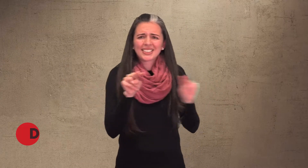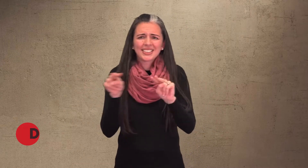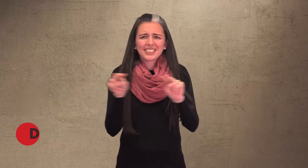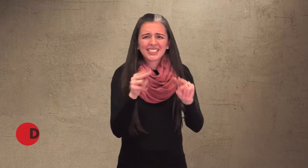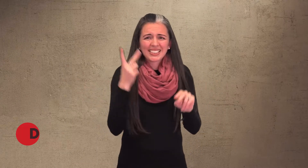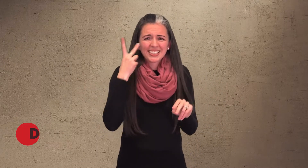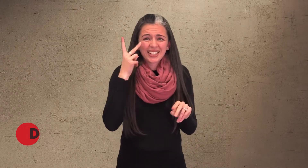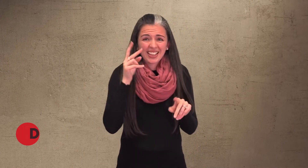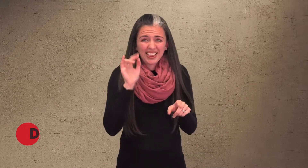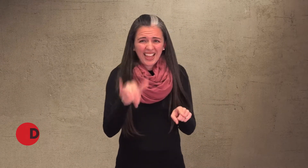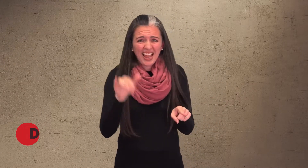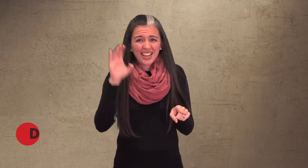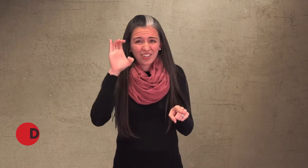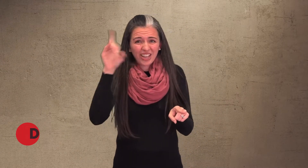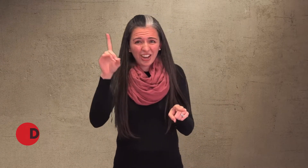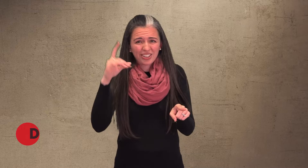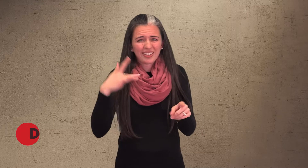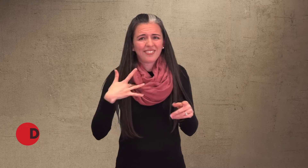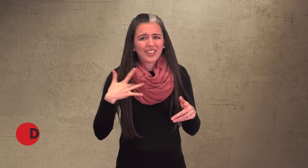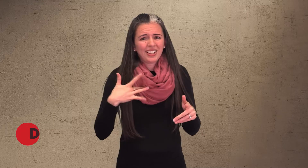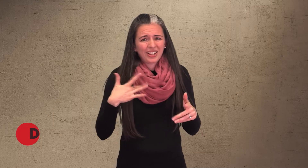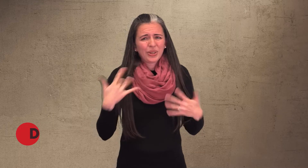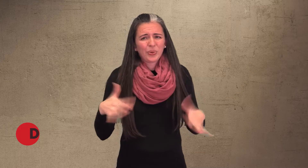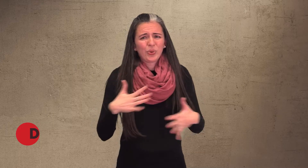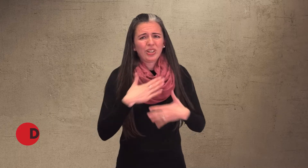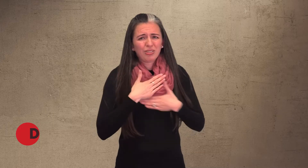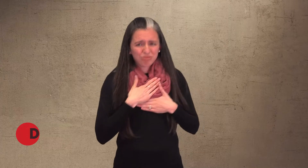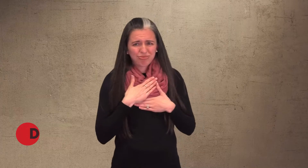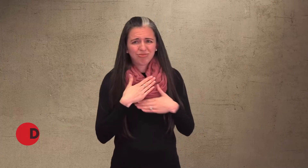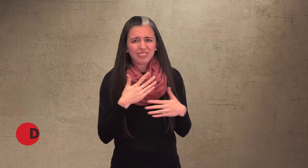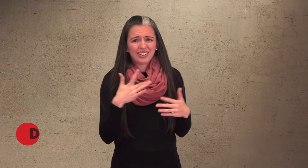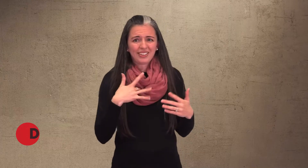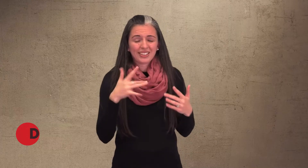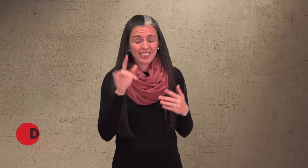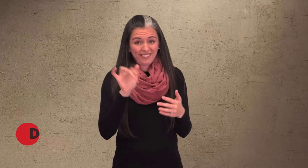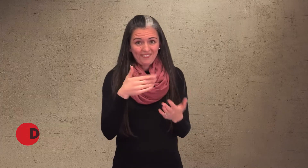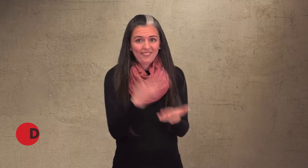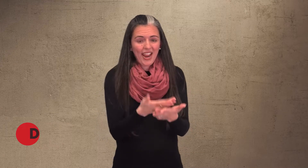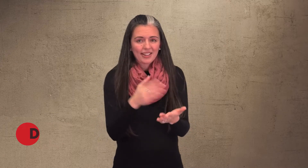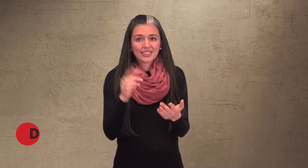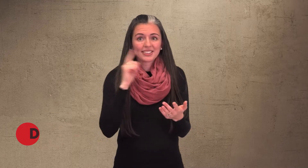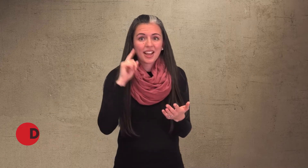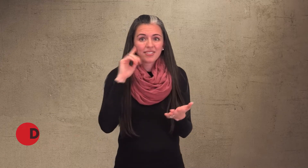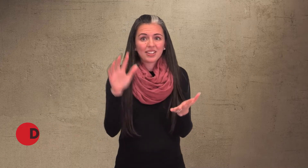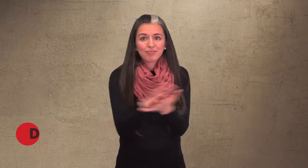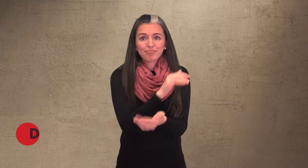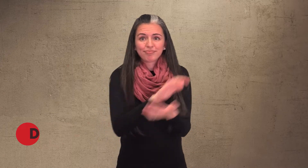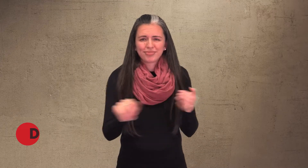education, many children in Saskatchewan are experiencing language deprivation. They have no exposure to language...